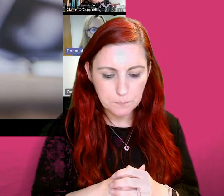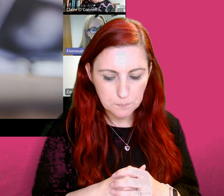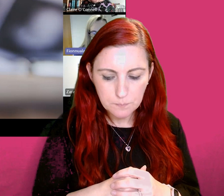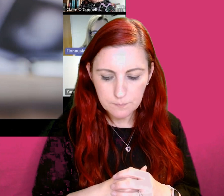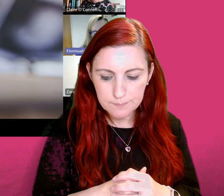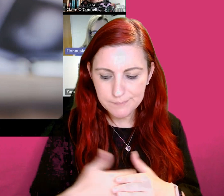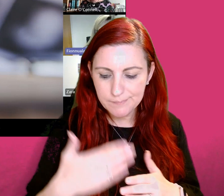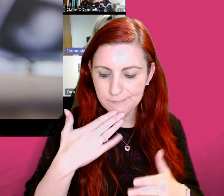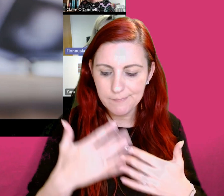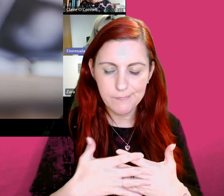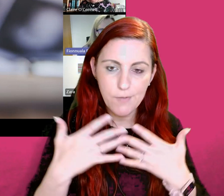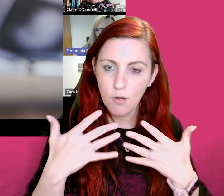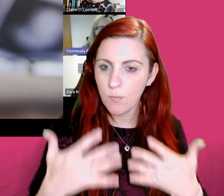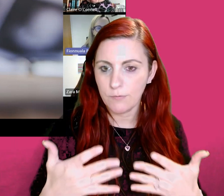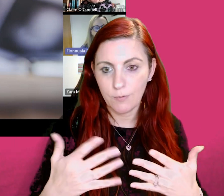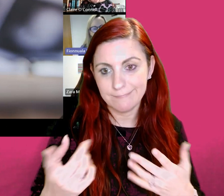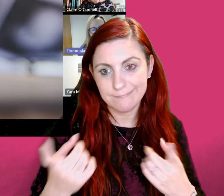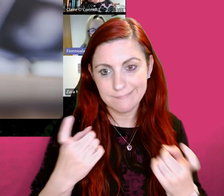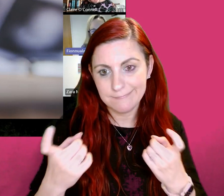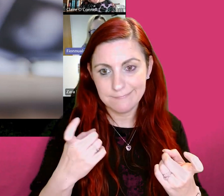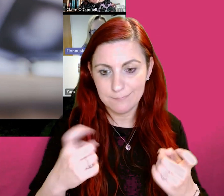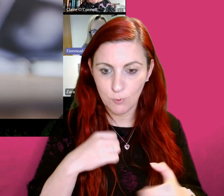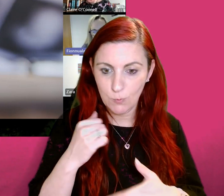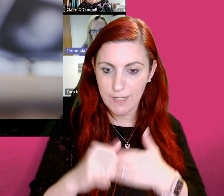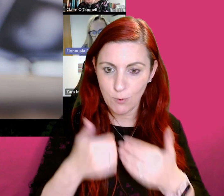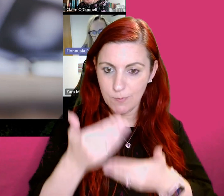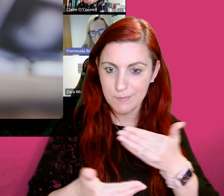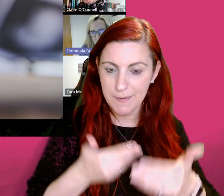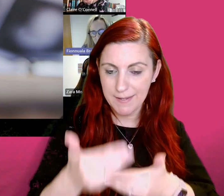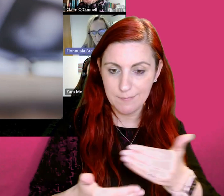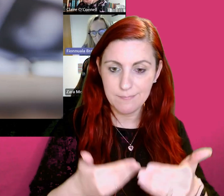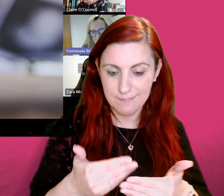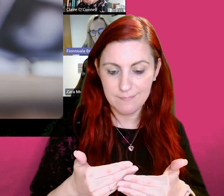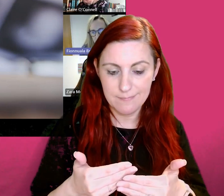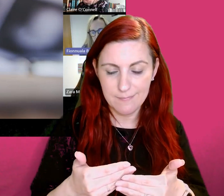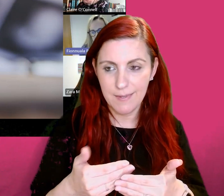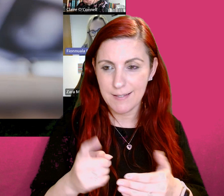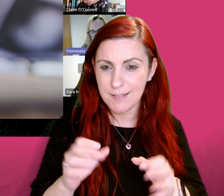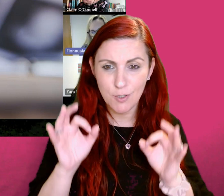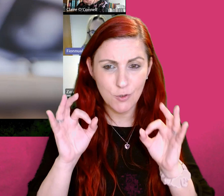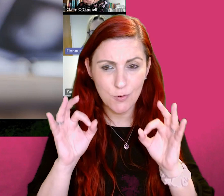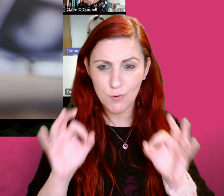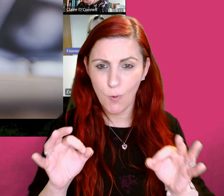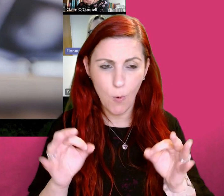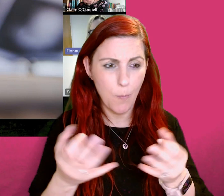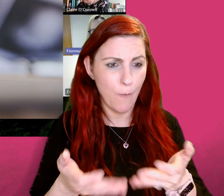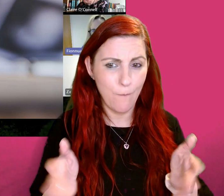very much for for inviting me to speak today and um this is a super Forum um as you know